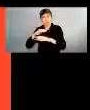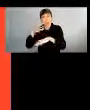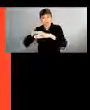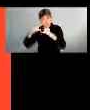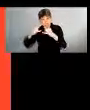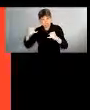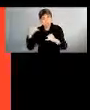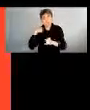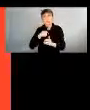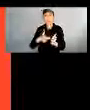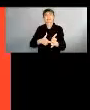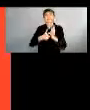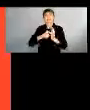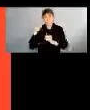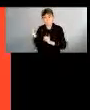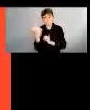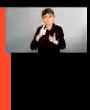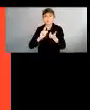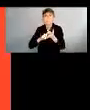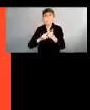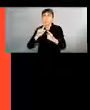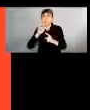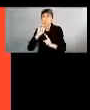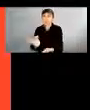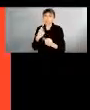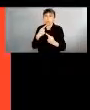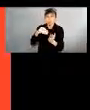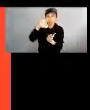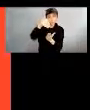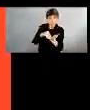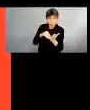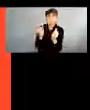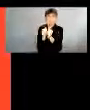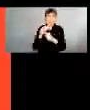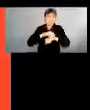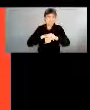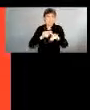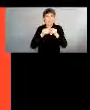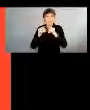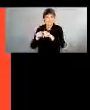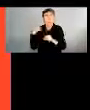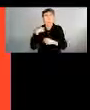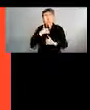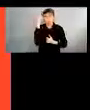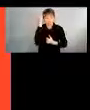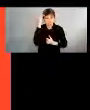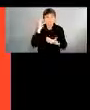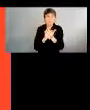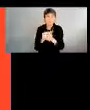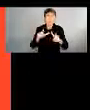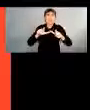in English. This creates technological, linguistic, communication and cultural barriers, just